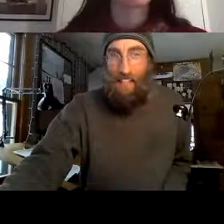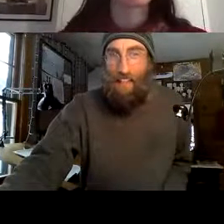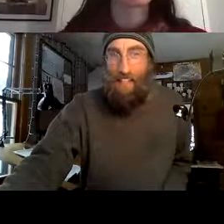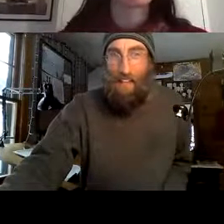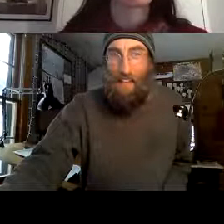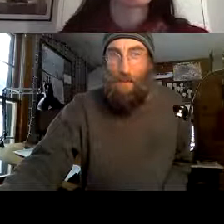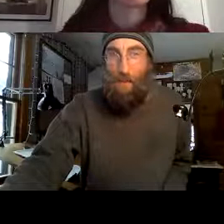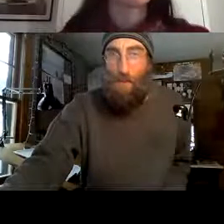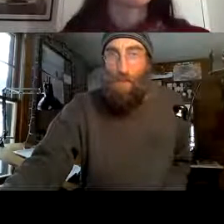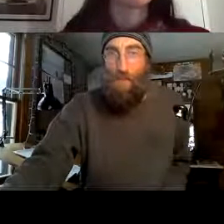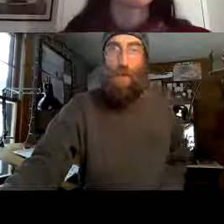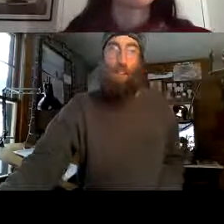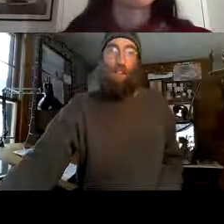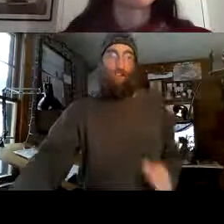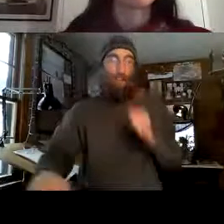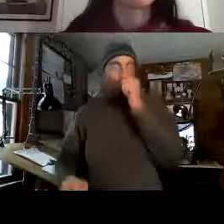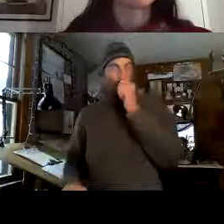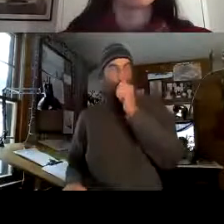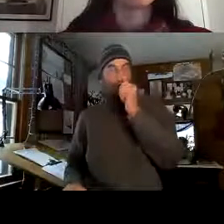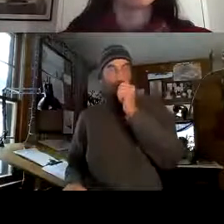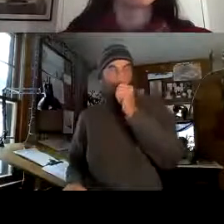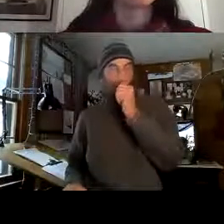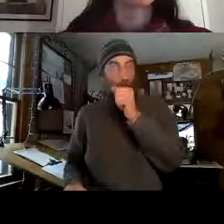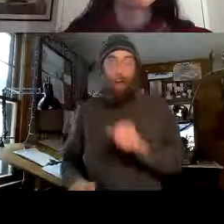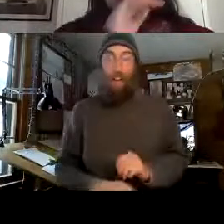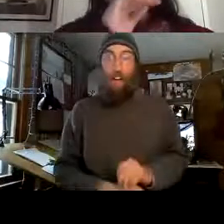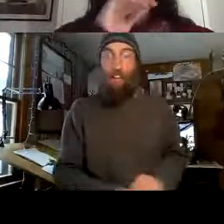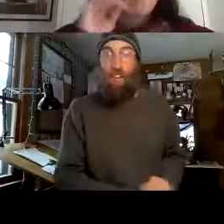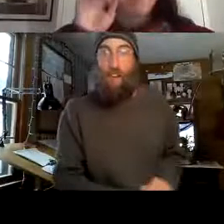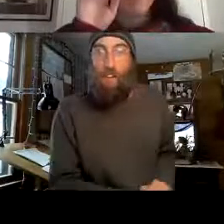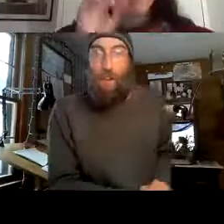these I guess at the end of 2012. Um, not knowing my character, not knowing